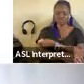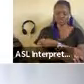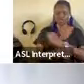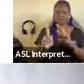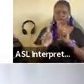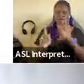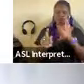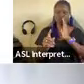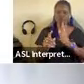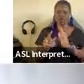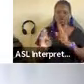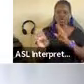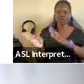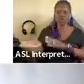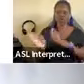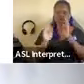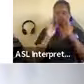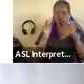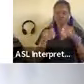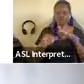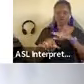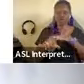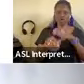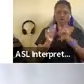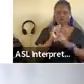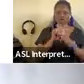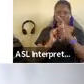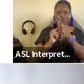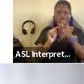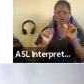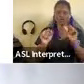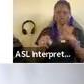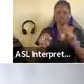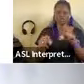date status of those who are most susceptible to serious illness, so that